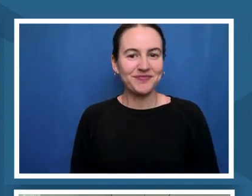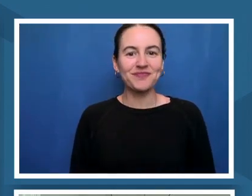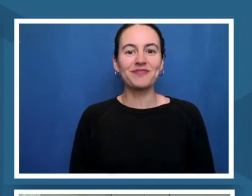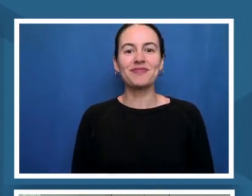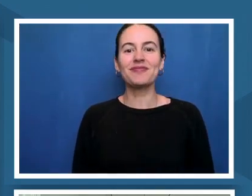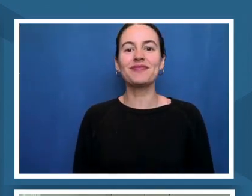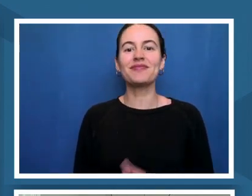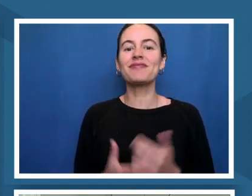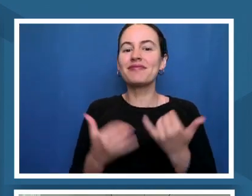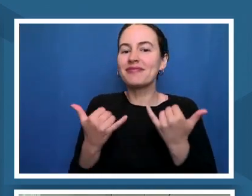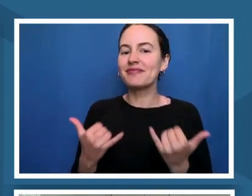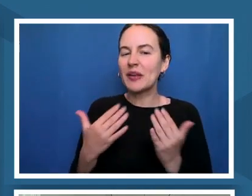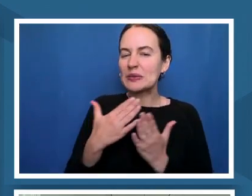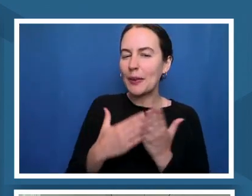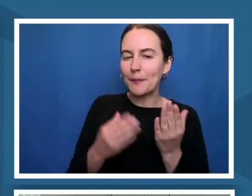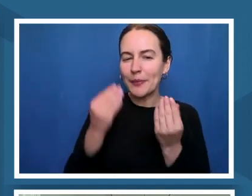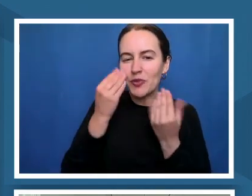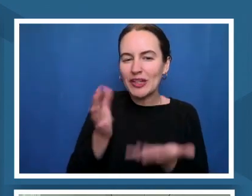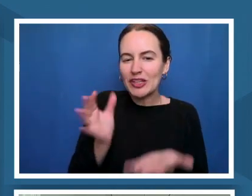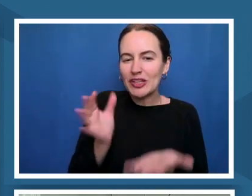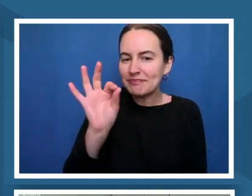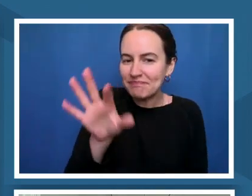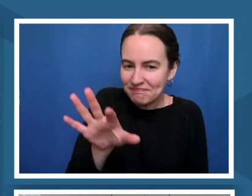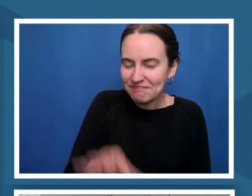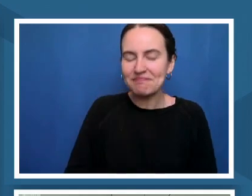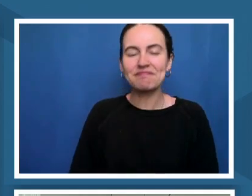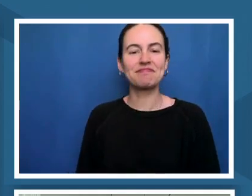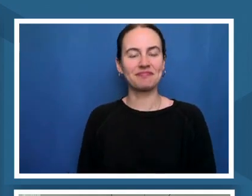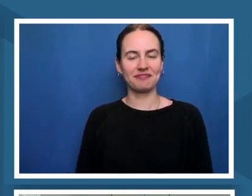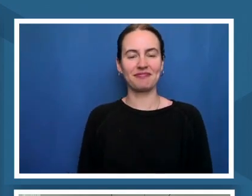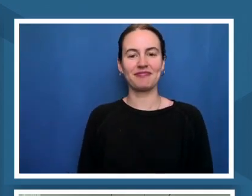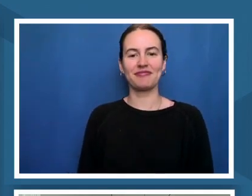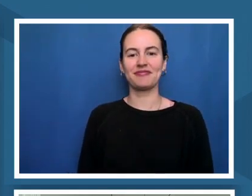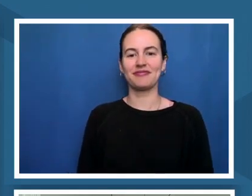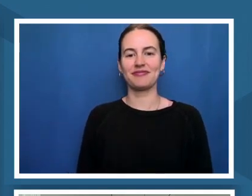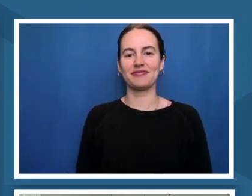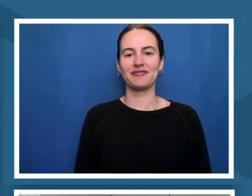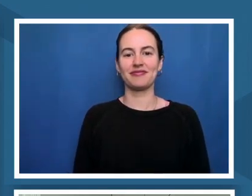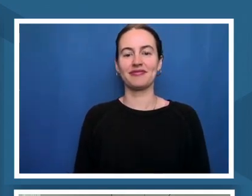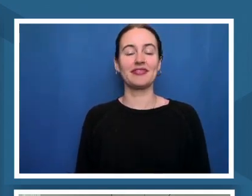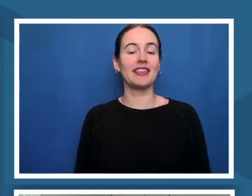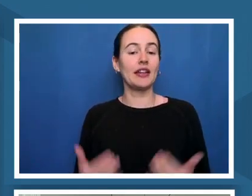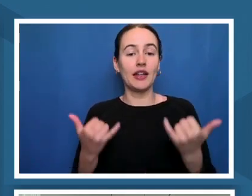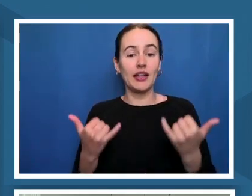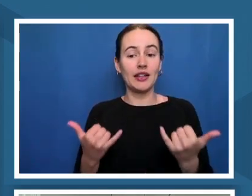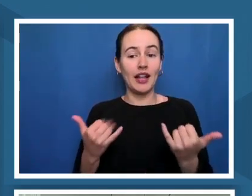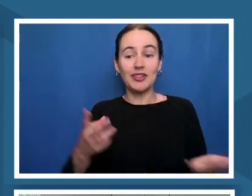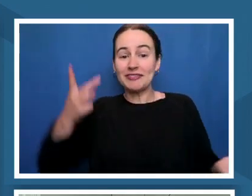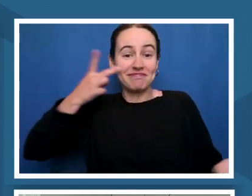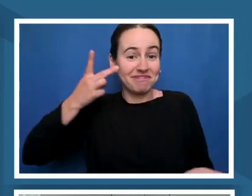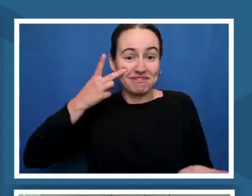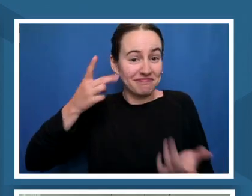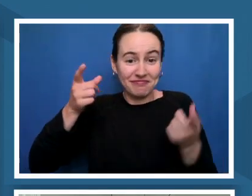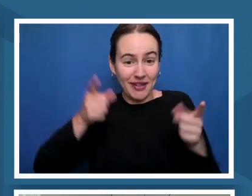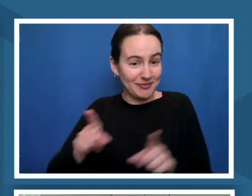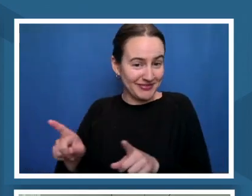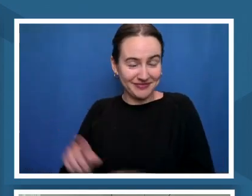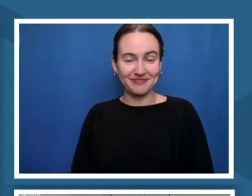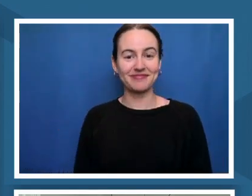information just as john did and this time we're going to just see what